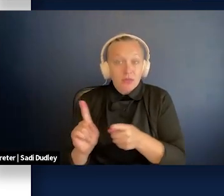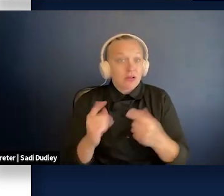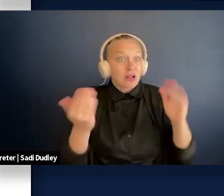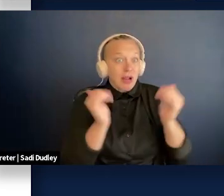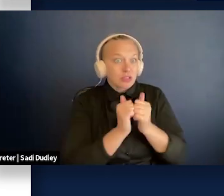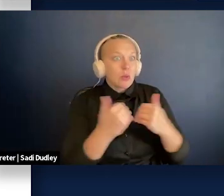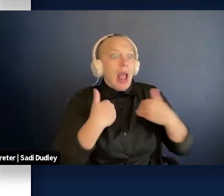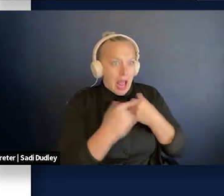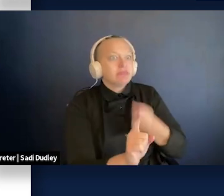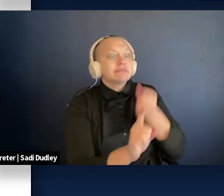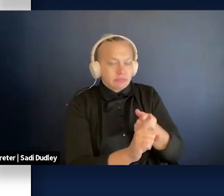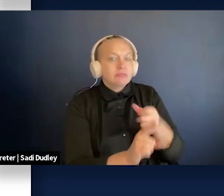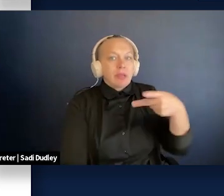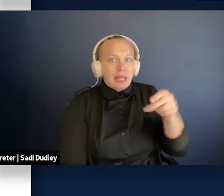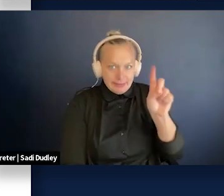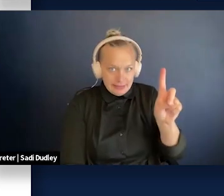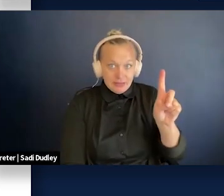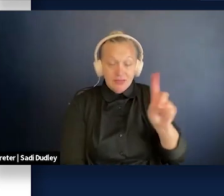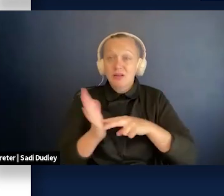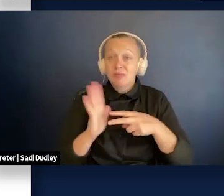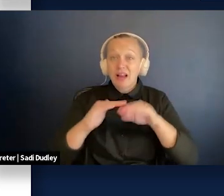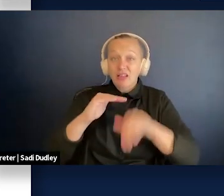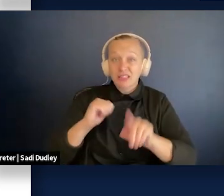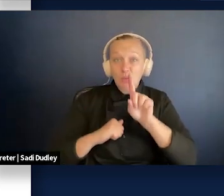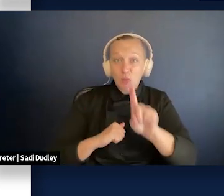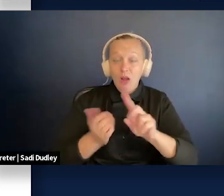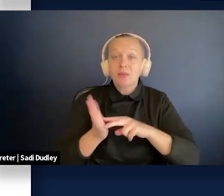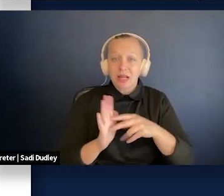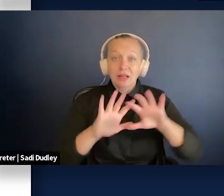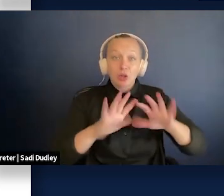So in this model, an odds ratio of less than 1 indicates the cohort with CP was.